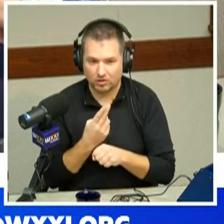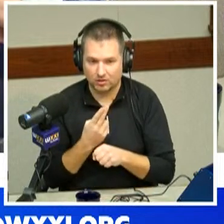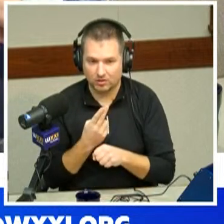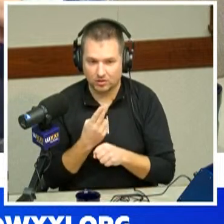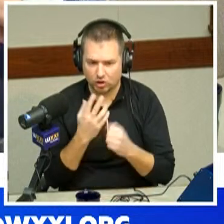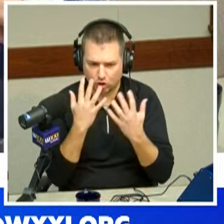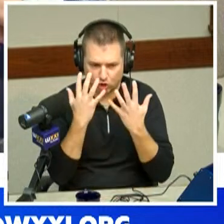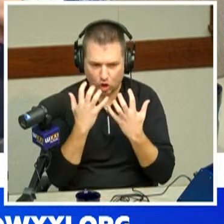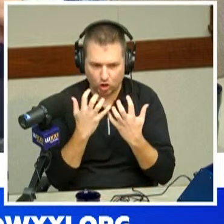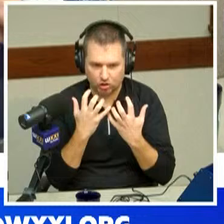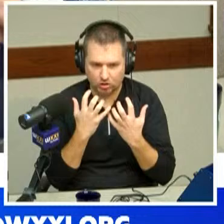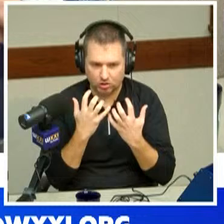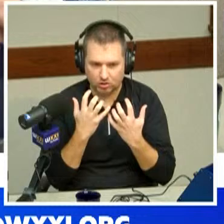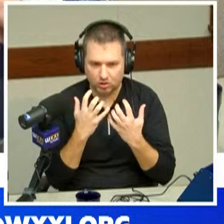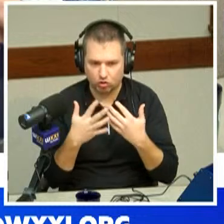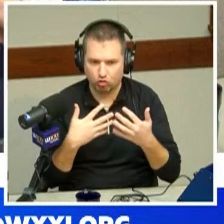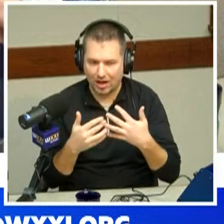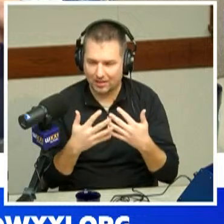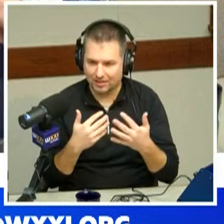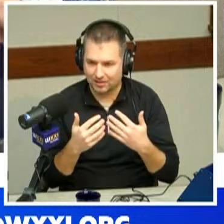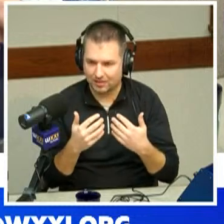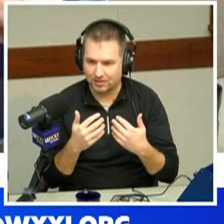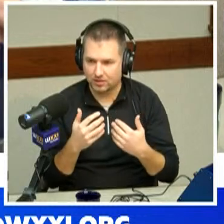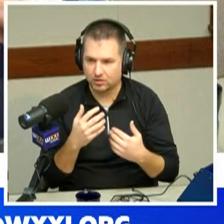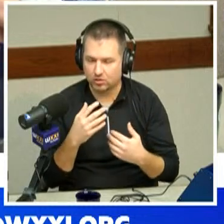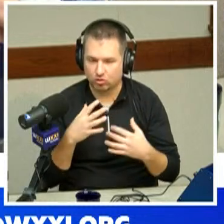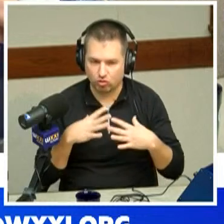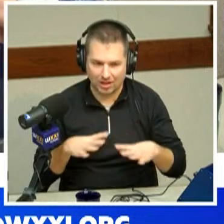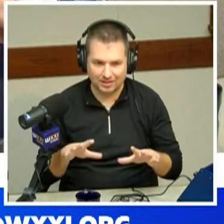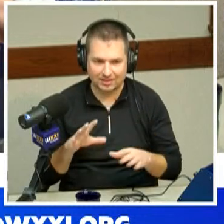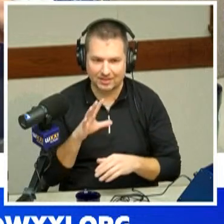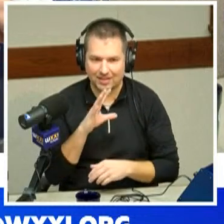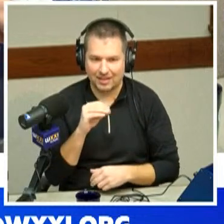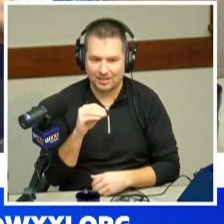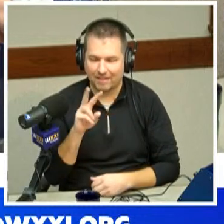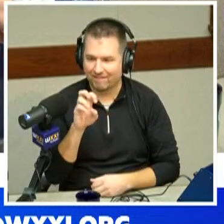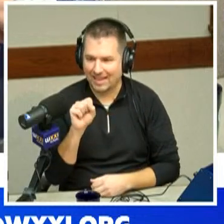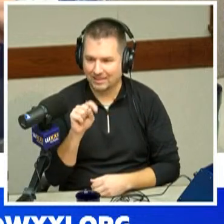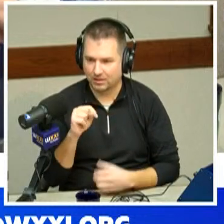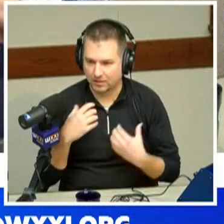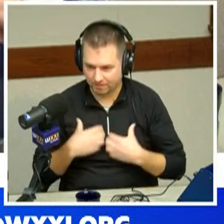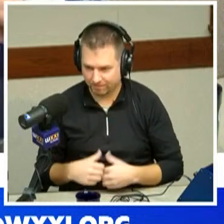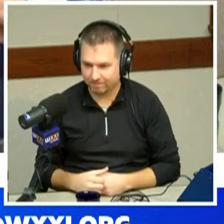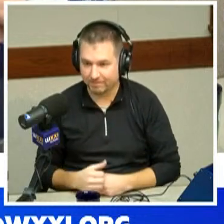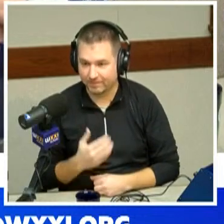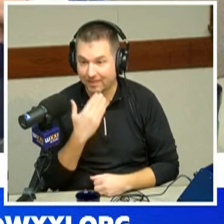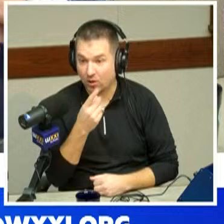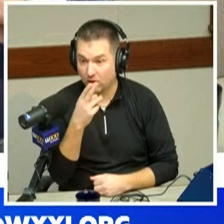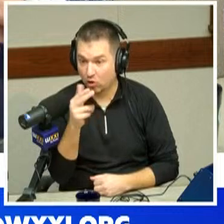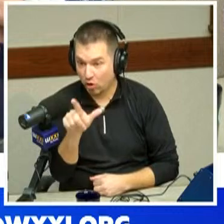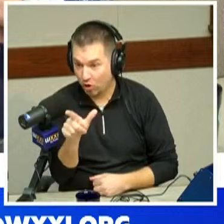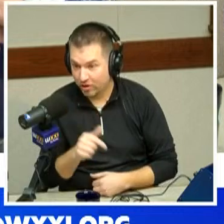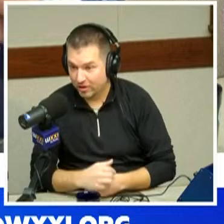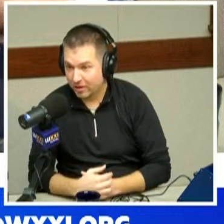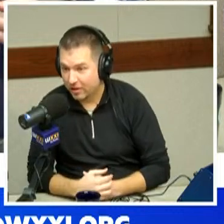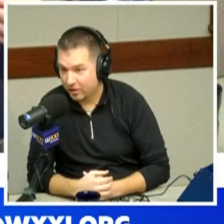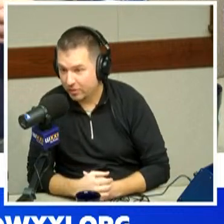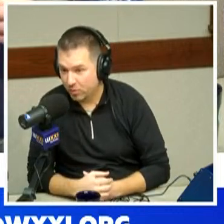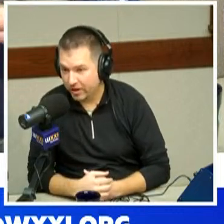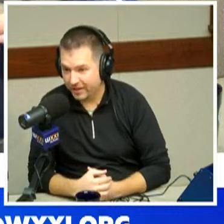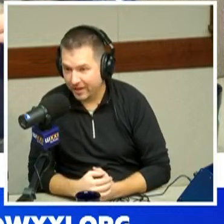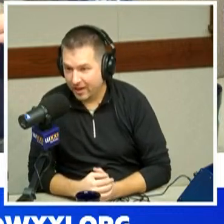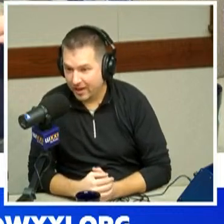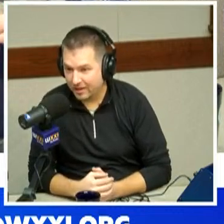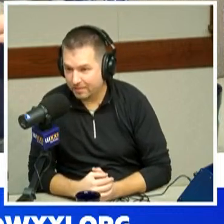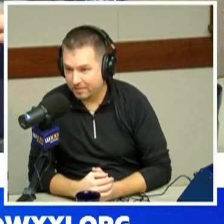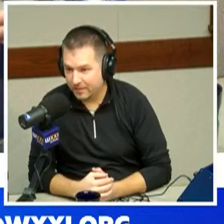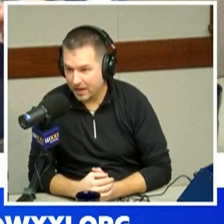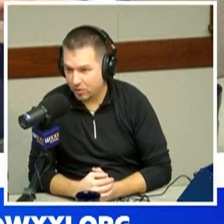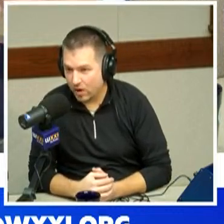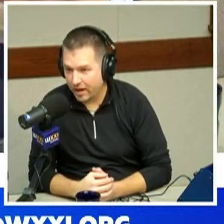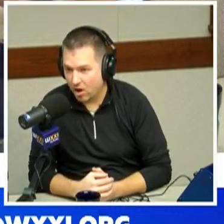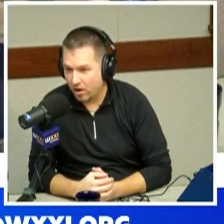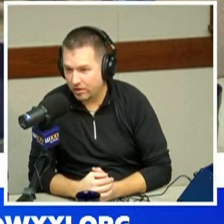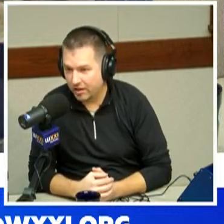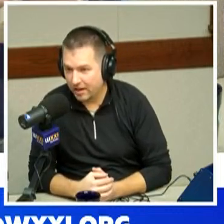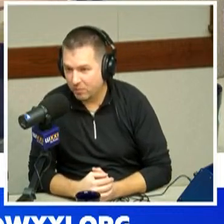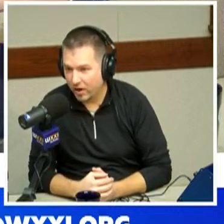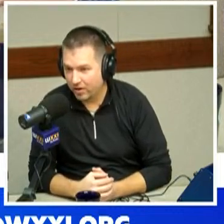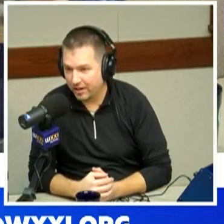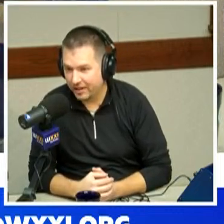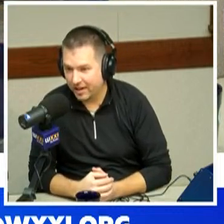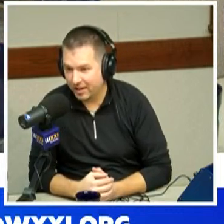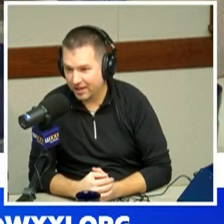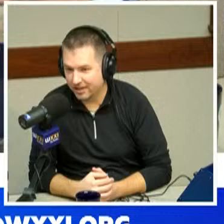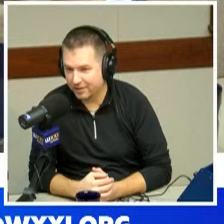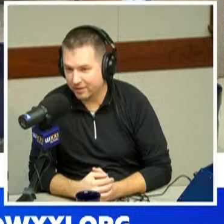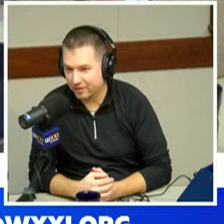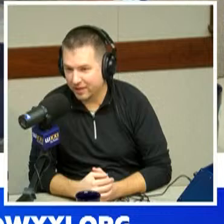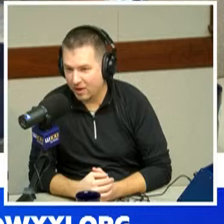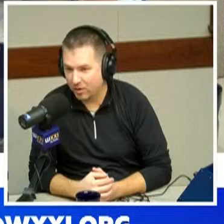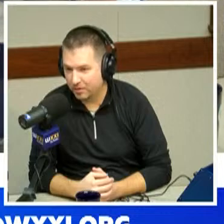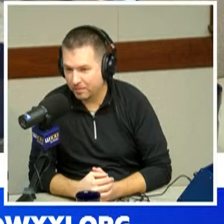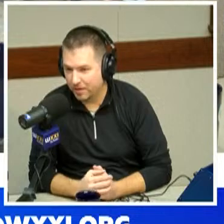dark uh gray uh dress and a West thank you Dr Hall good morning um Dr Wyatt Hall I'm wearing a flower